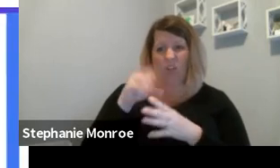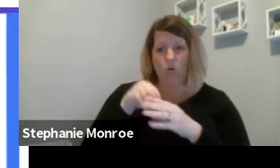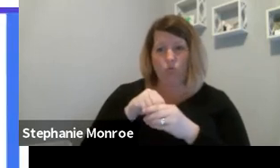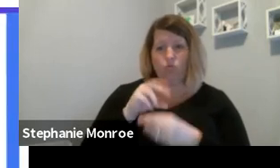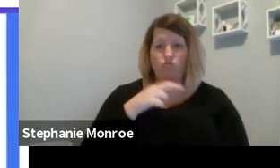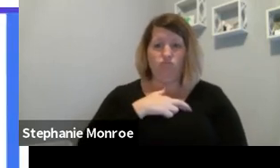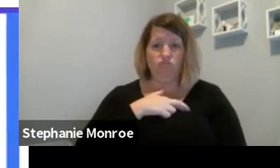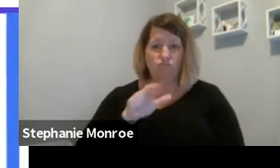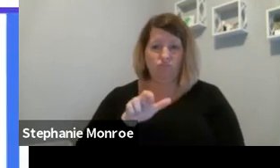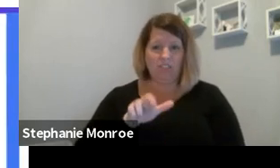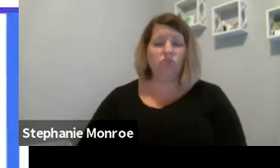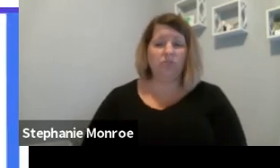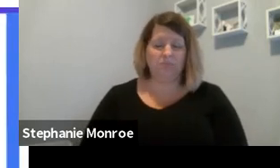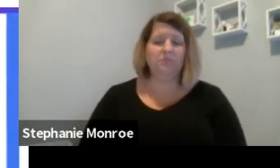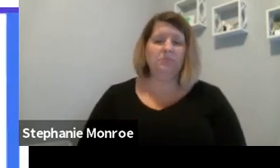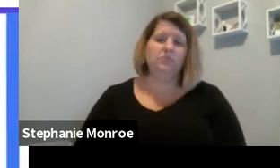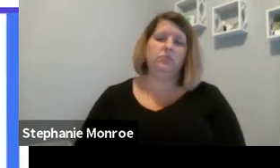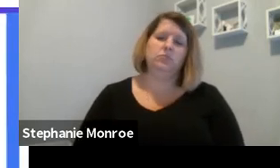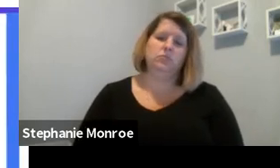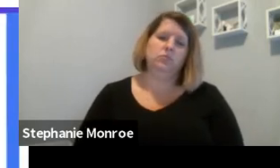and beliefs, which include religious.